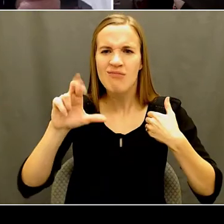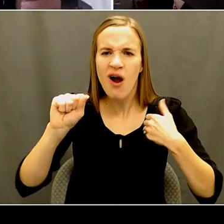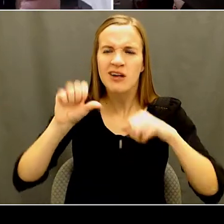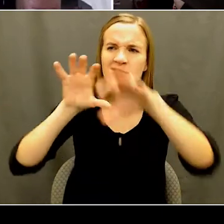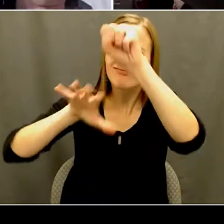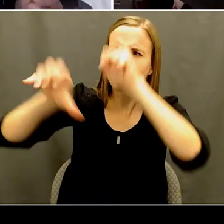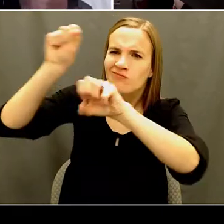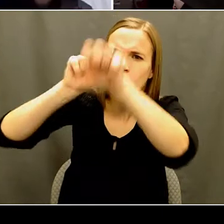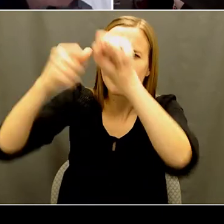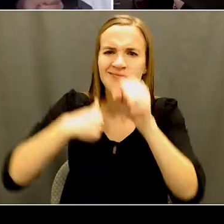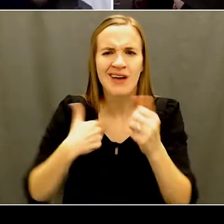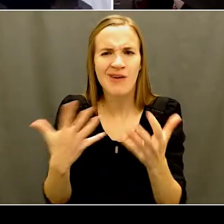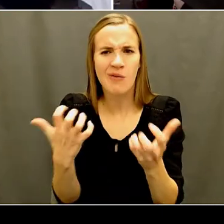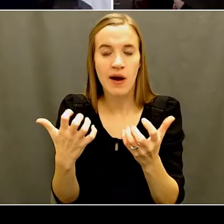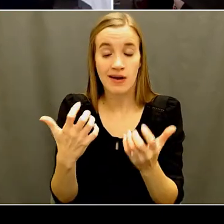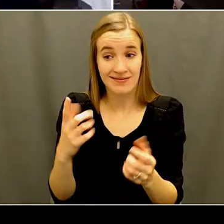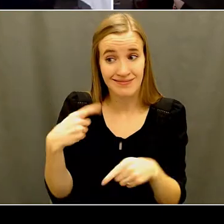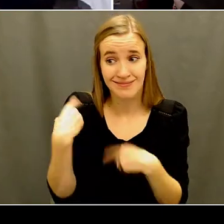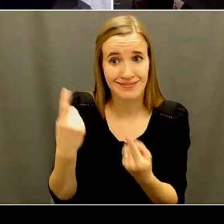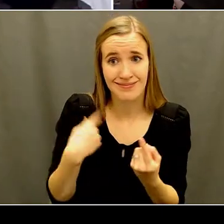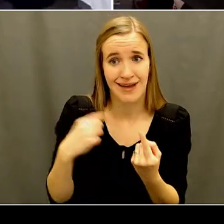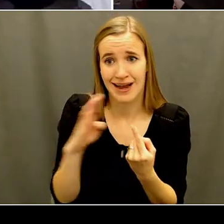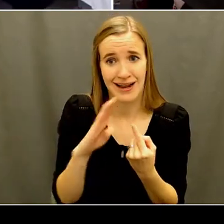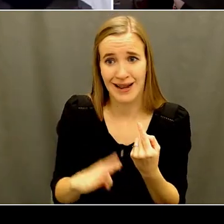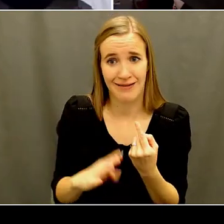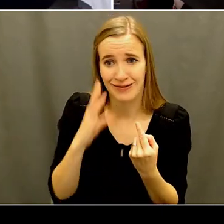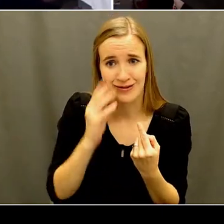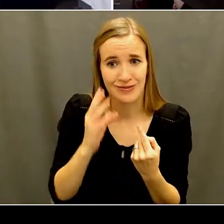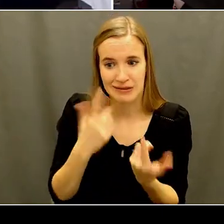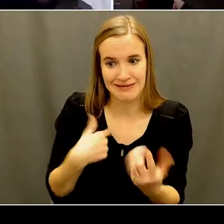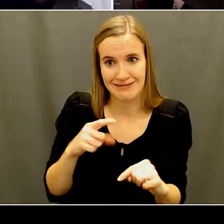and one of them hoisted me up on his shoulders and like two other people were